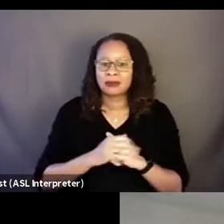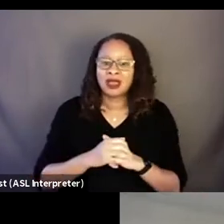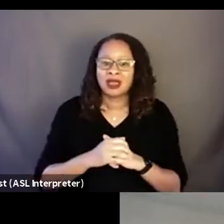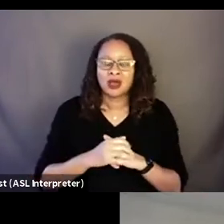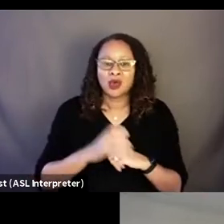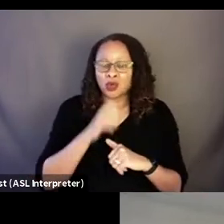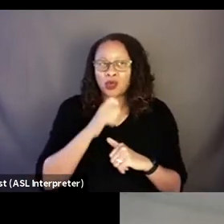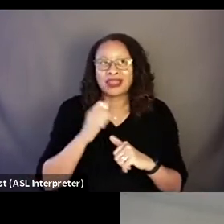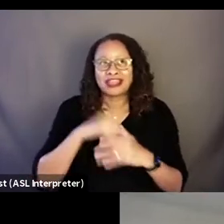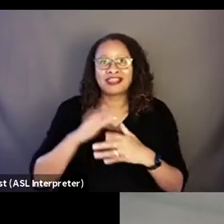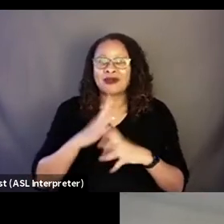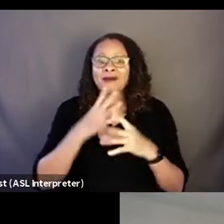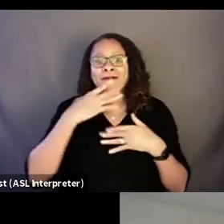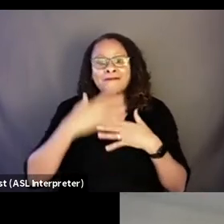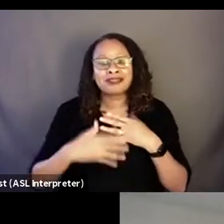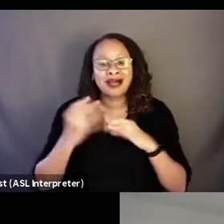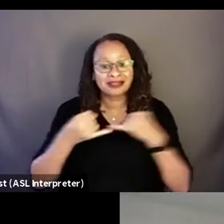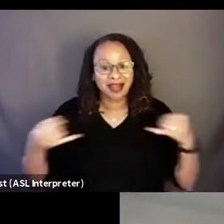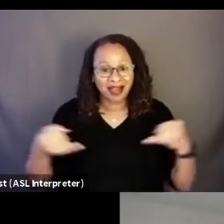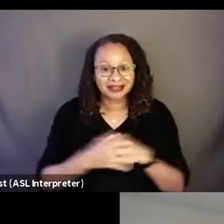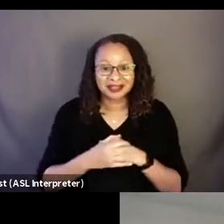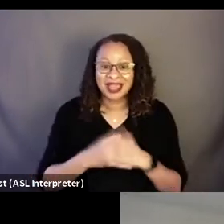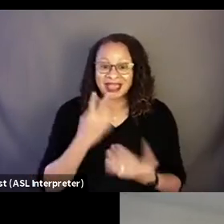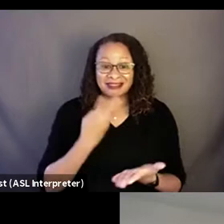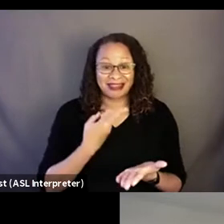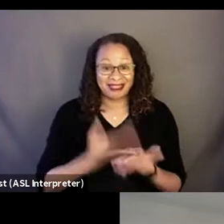Although the evidence that we found and present in the film